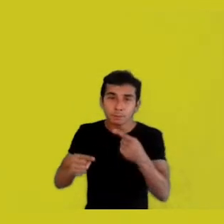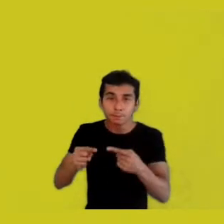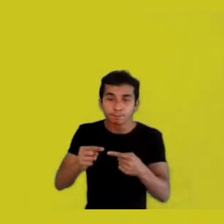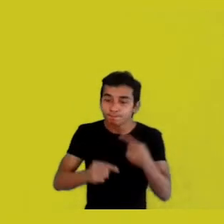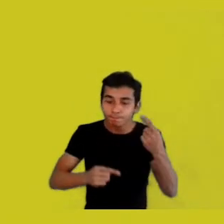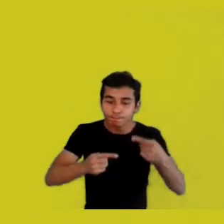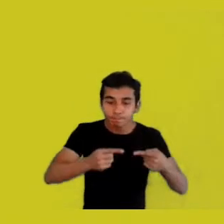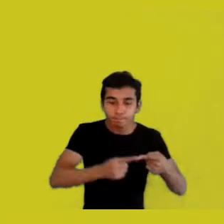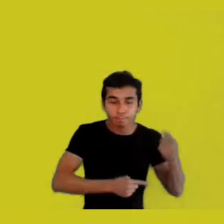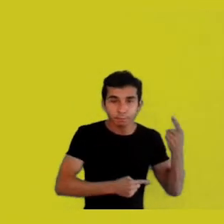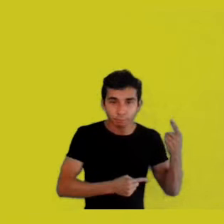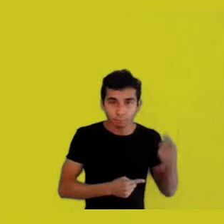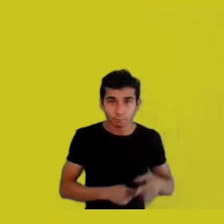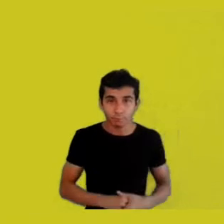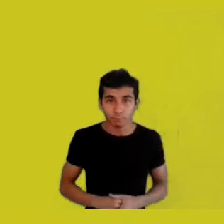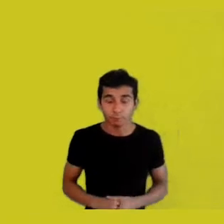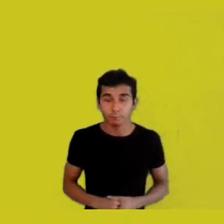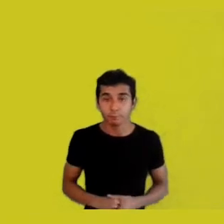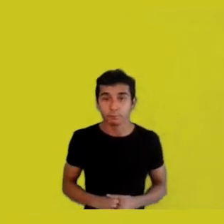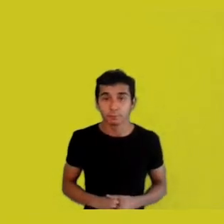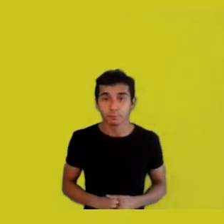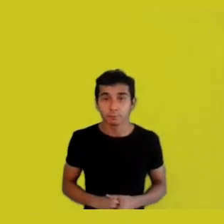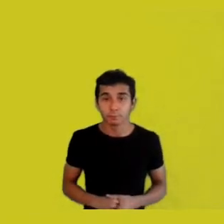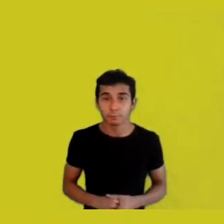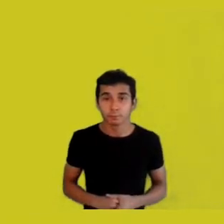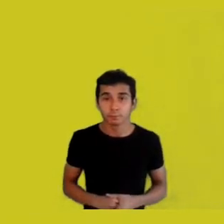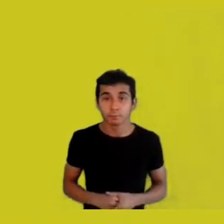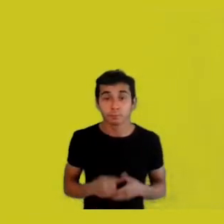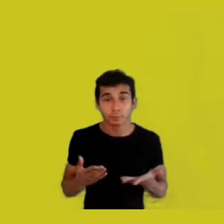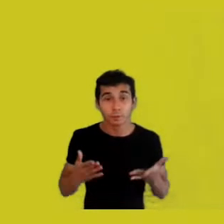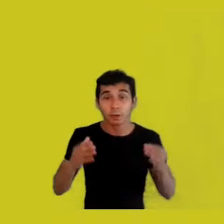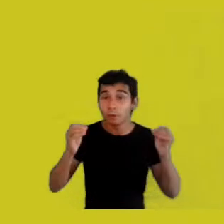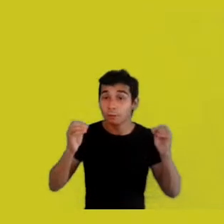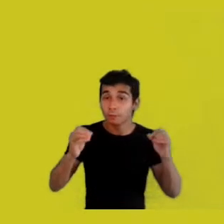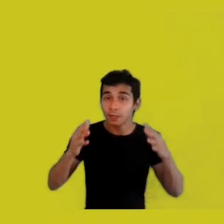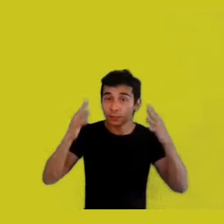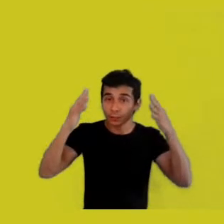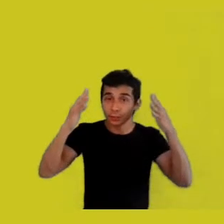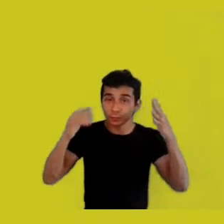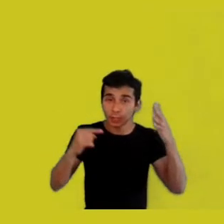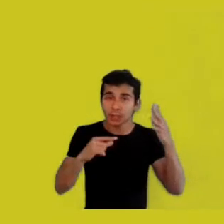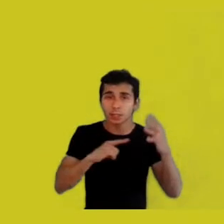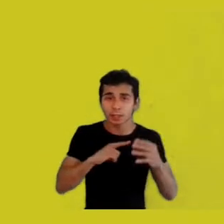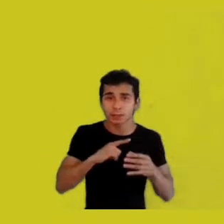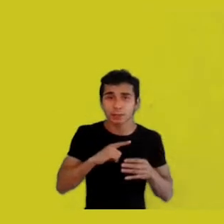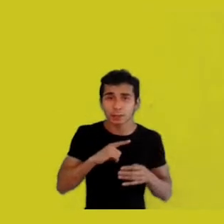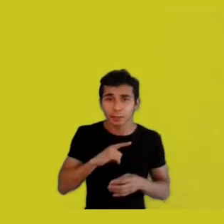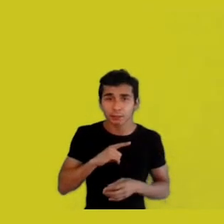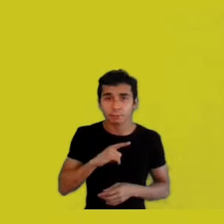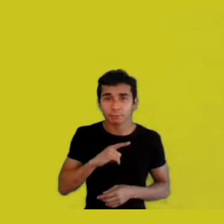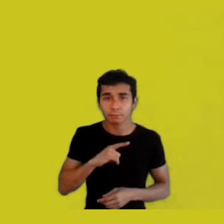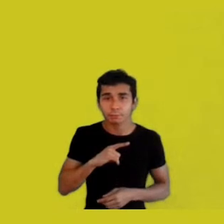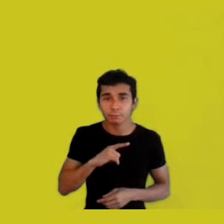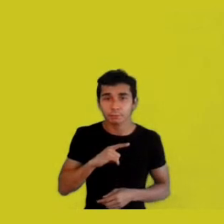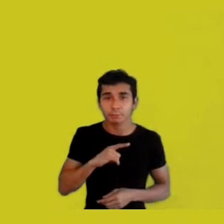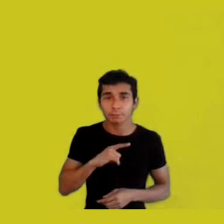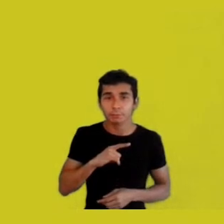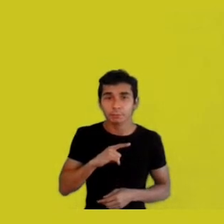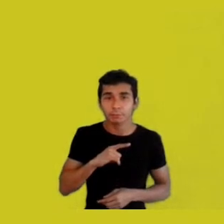so, in effect, fetishes are in all of these actions, without a doubt.